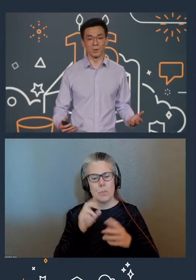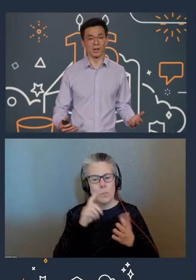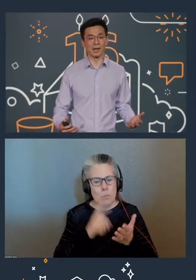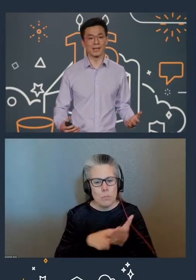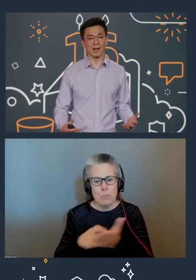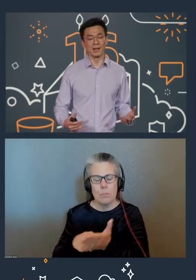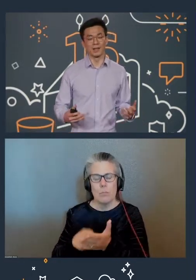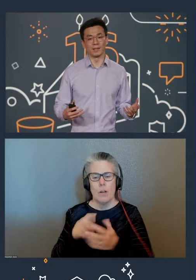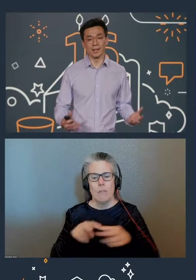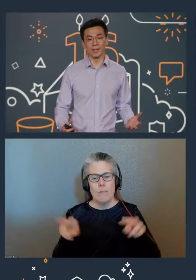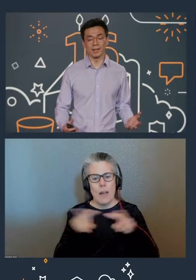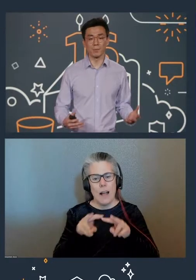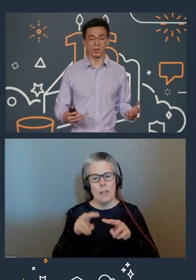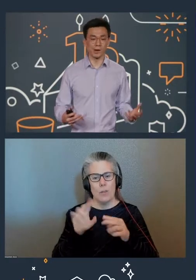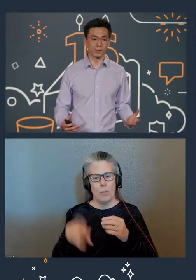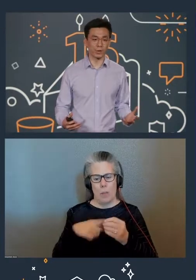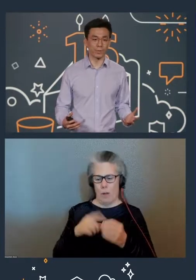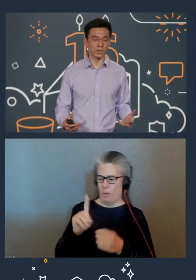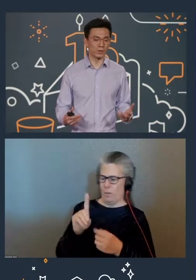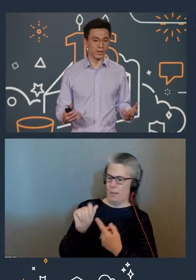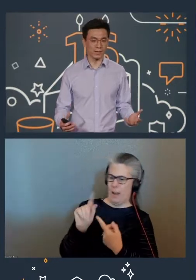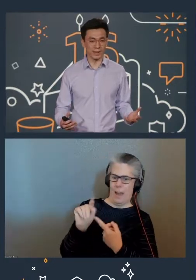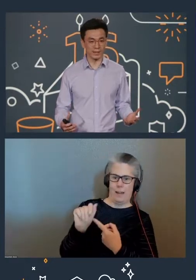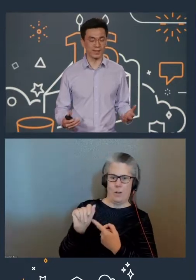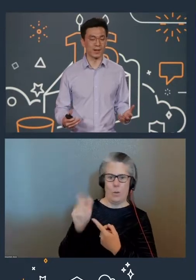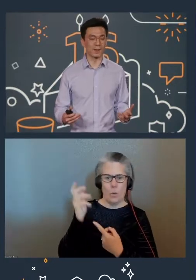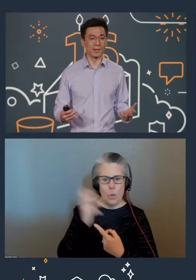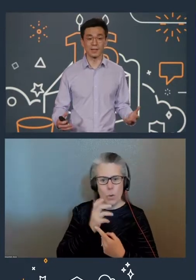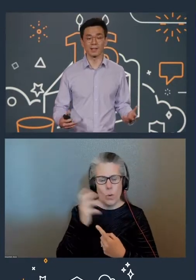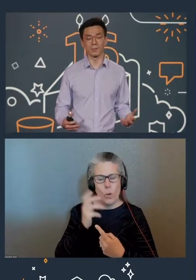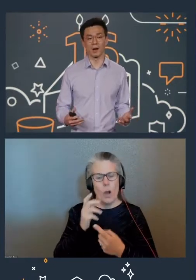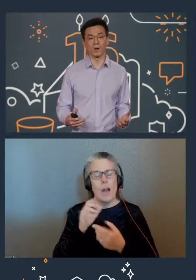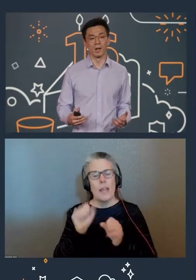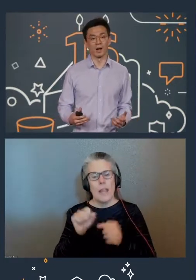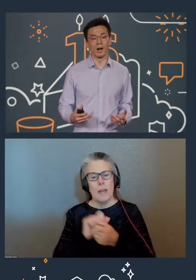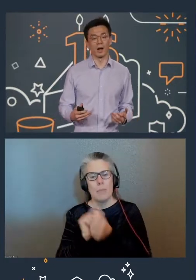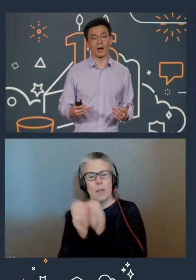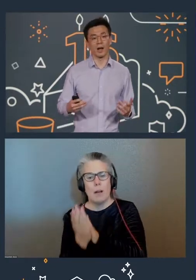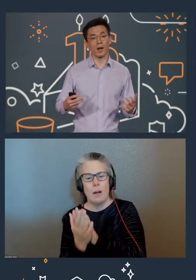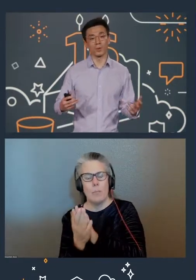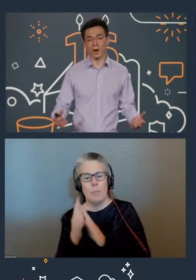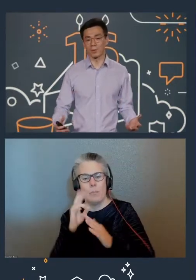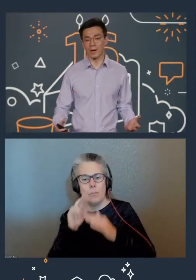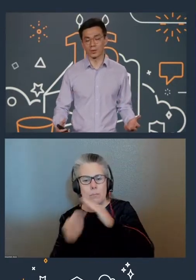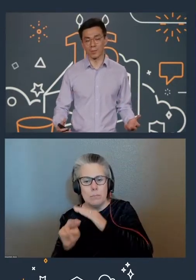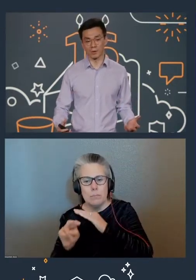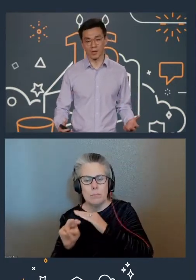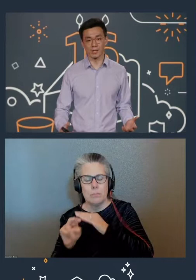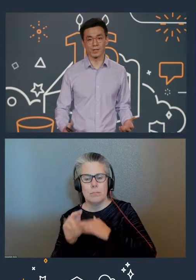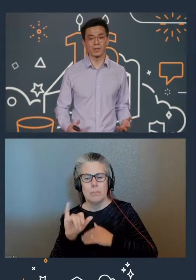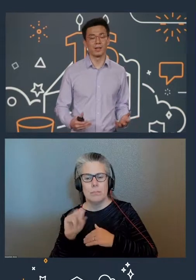they realized that data can be transformed into insights. Insights about how to optimize your operations,